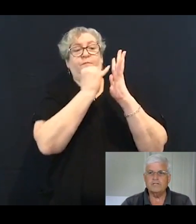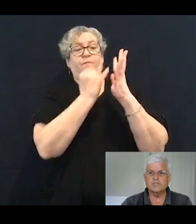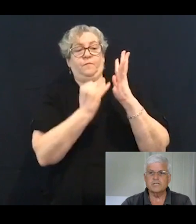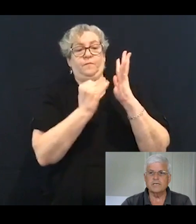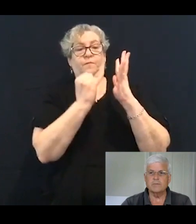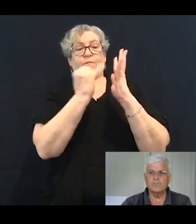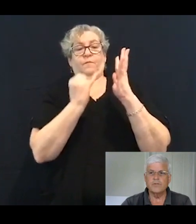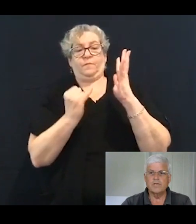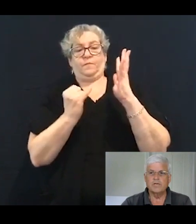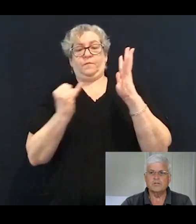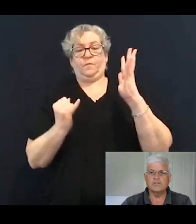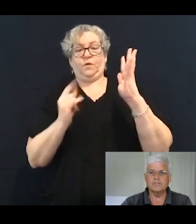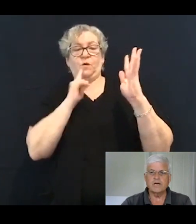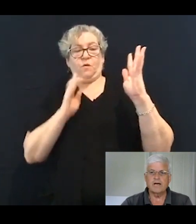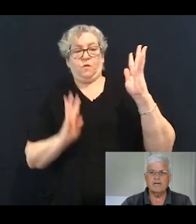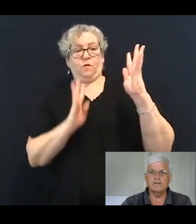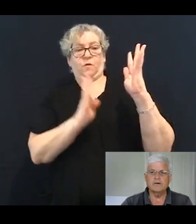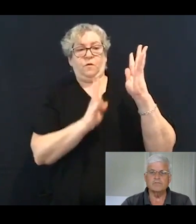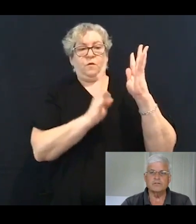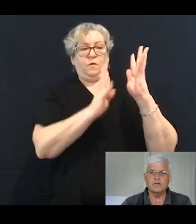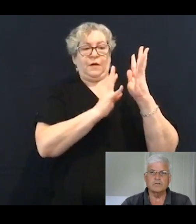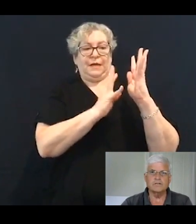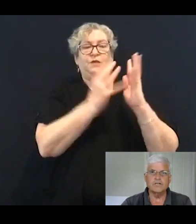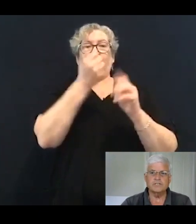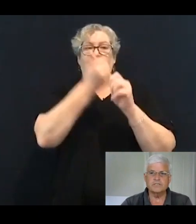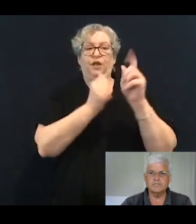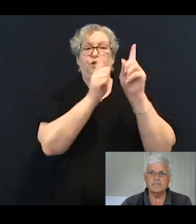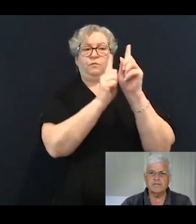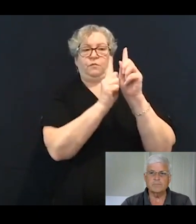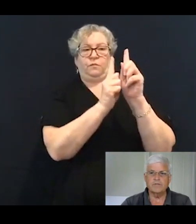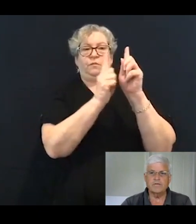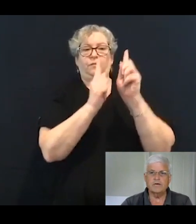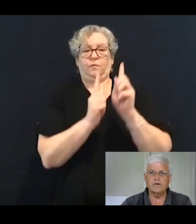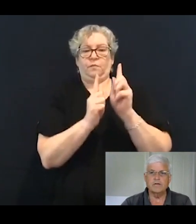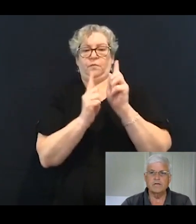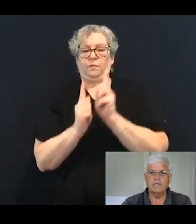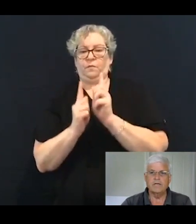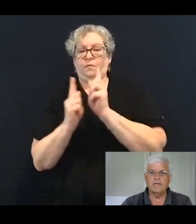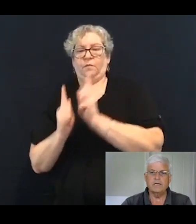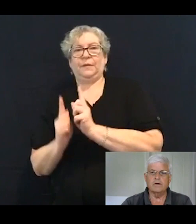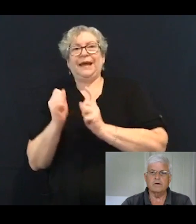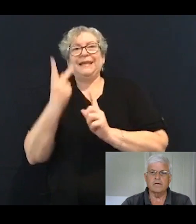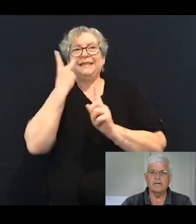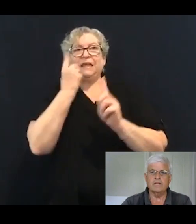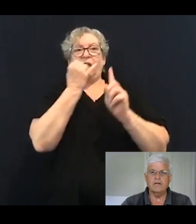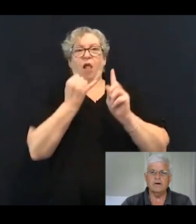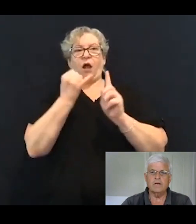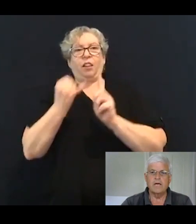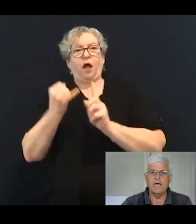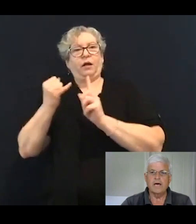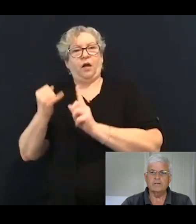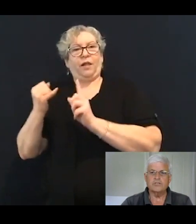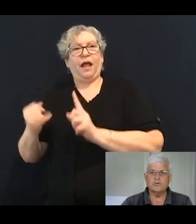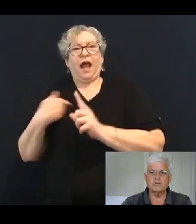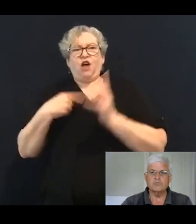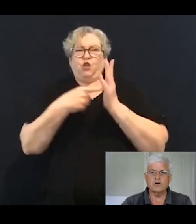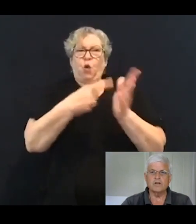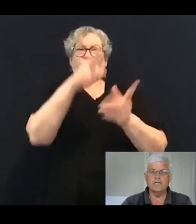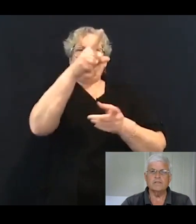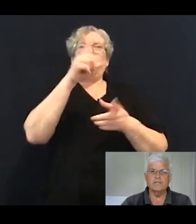to the side of the taller adjacent cilium here, here, and here. And I'll just sort of draw in these filaments.